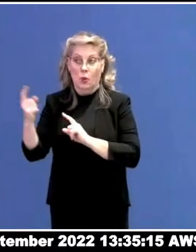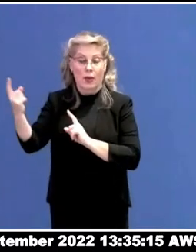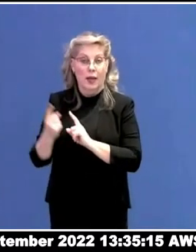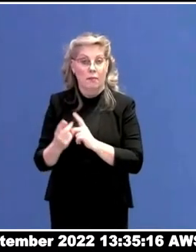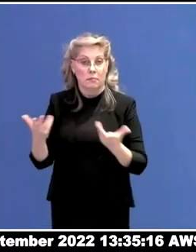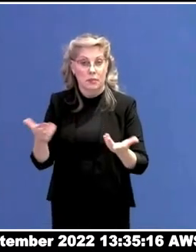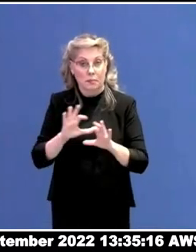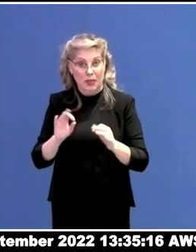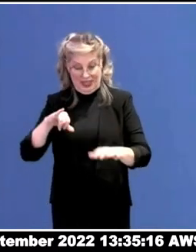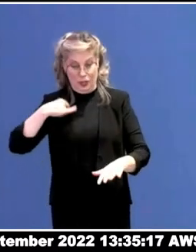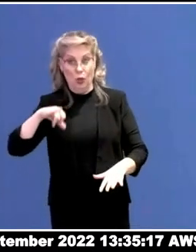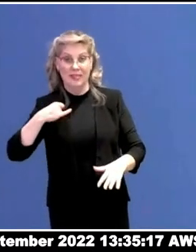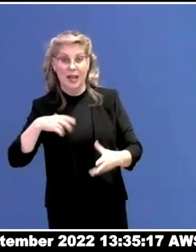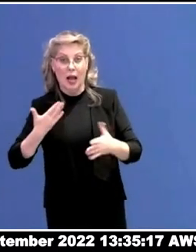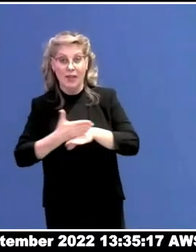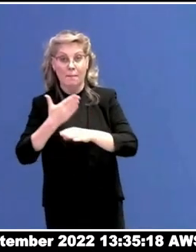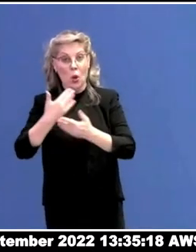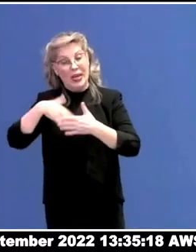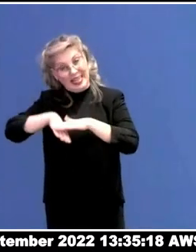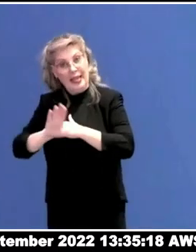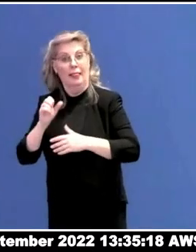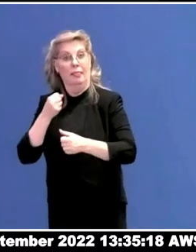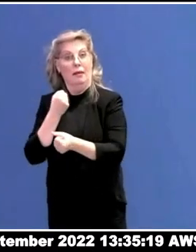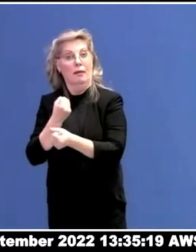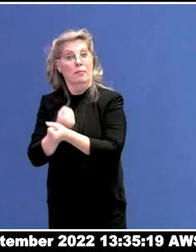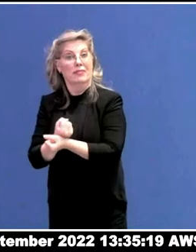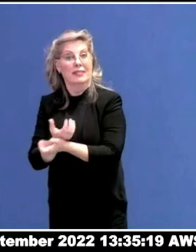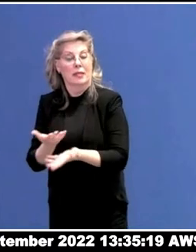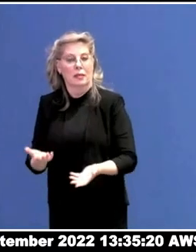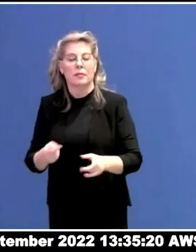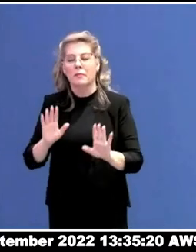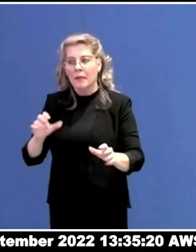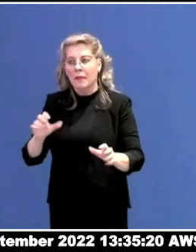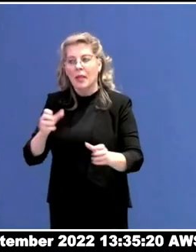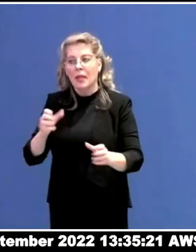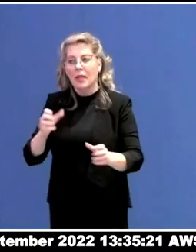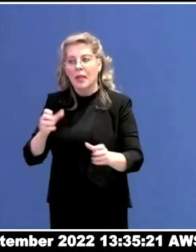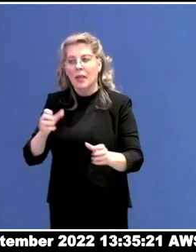So, what we need to do is that we need to let the prison run the prison, and then every